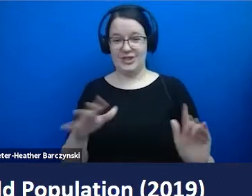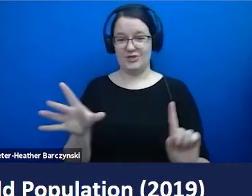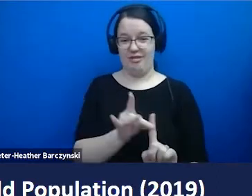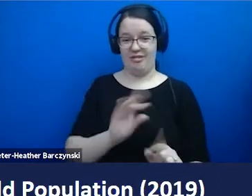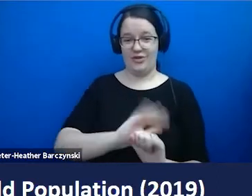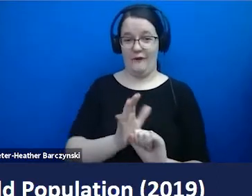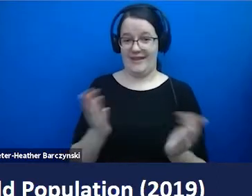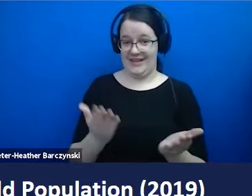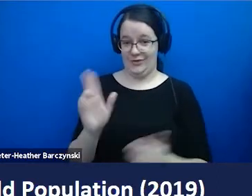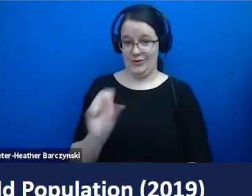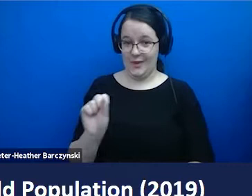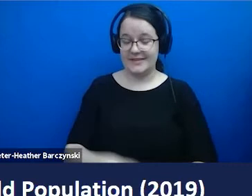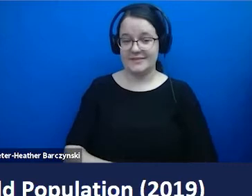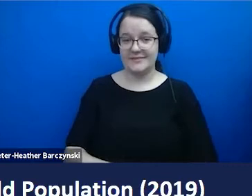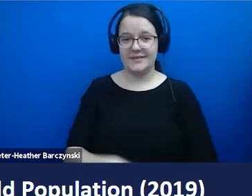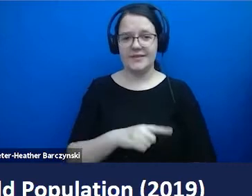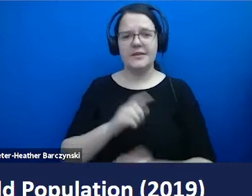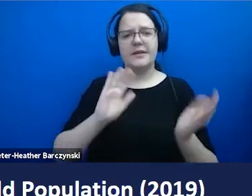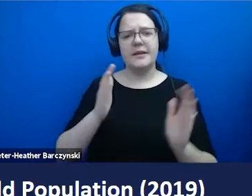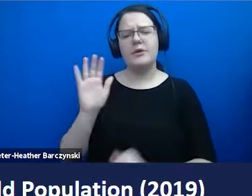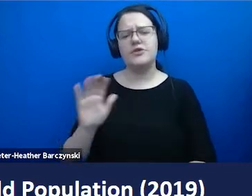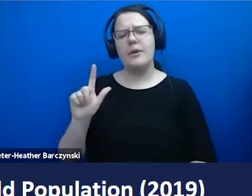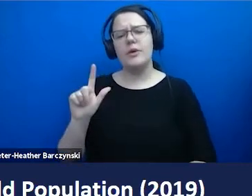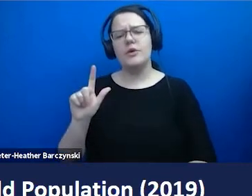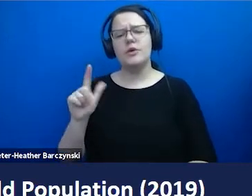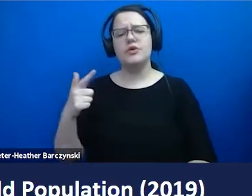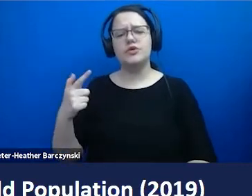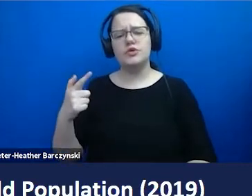this compares to a total of about 21 million cases in the entire population